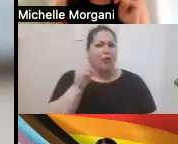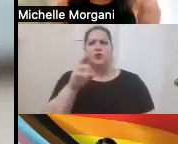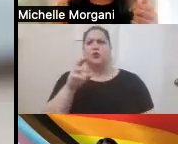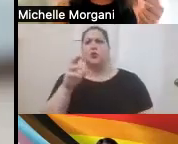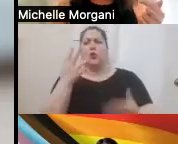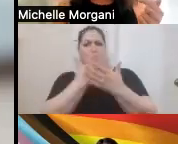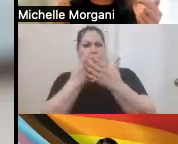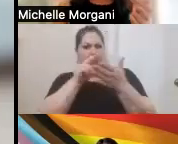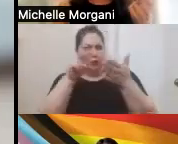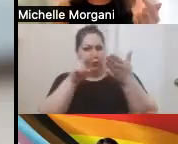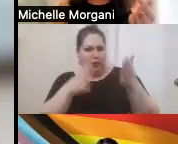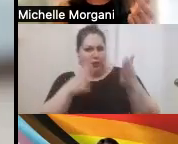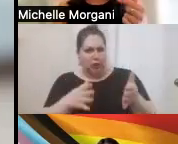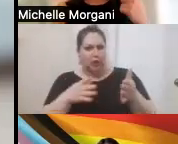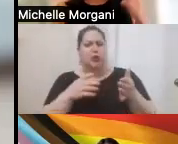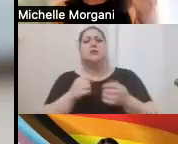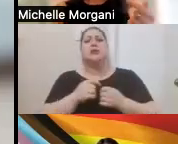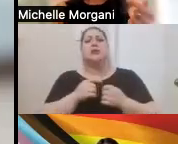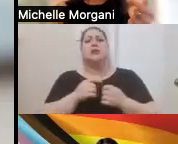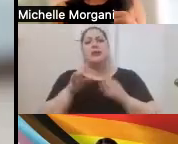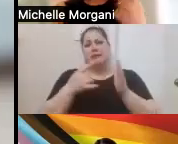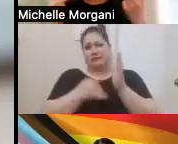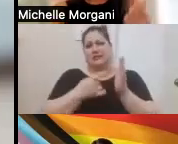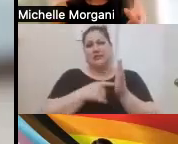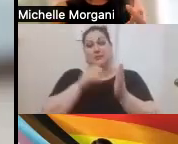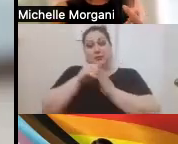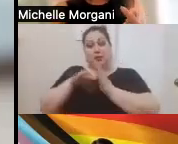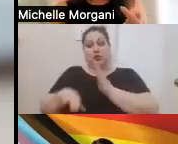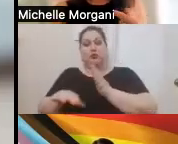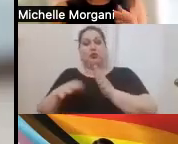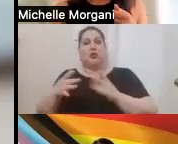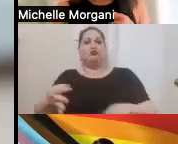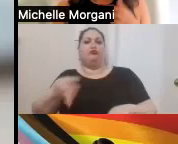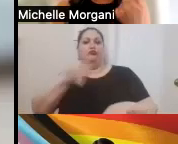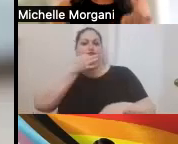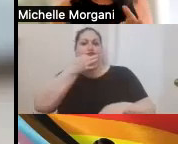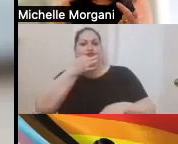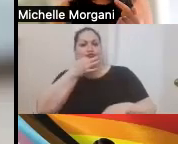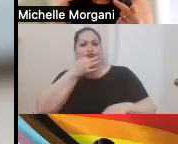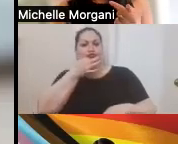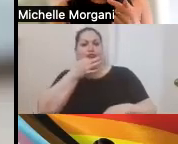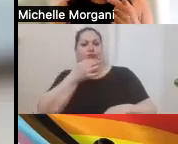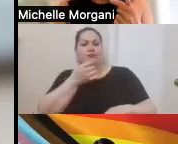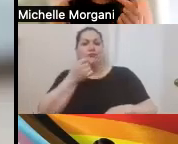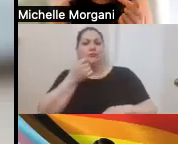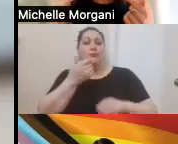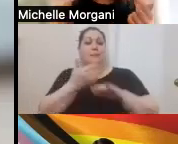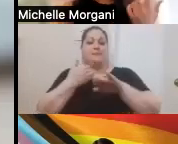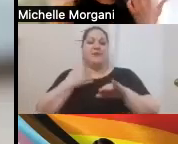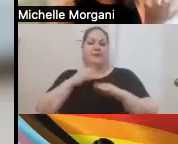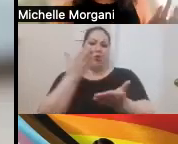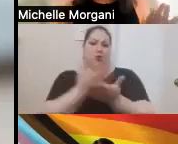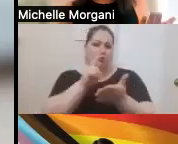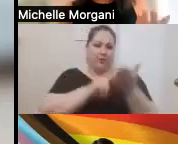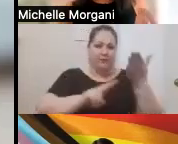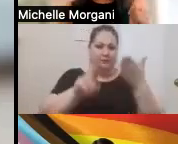Those are often something a student is quite well versed in before they come to post secondary. And I think in the instance of something like the iGaze,